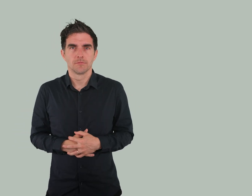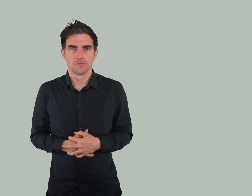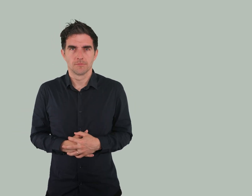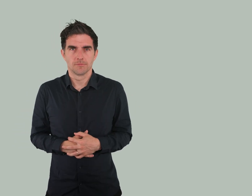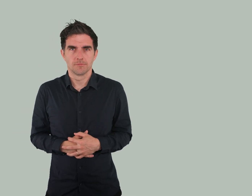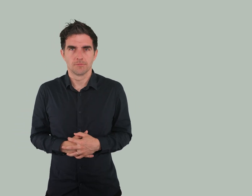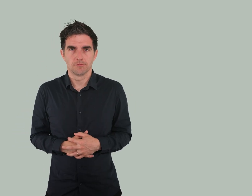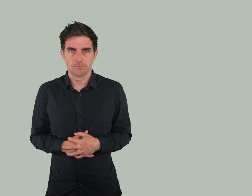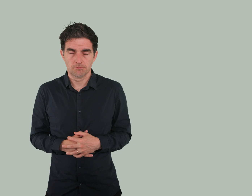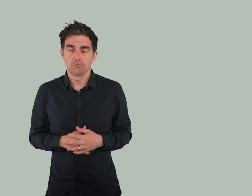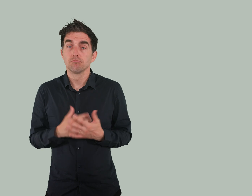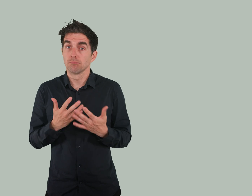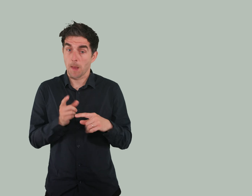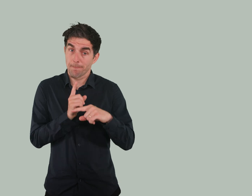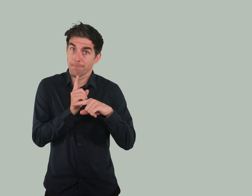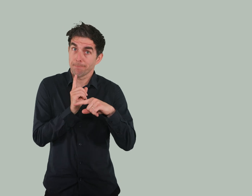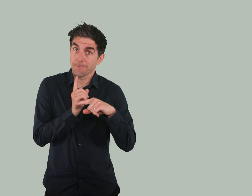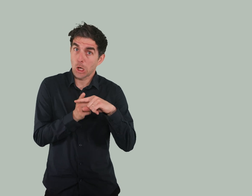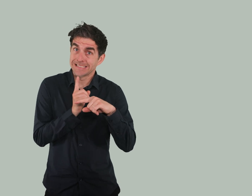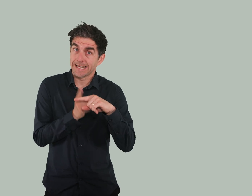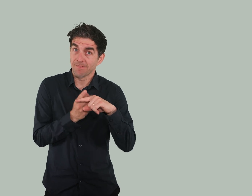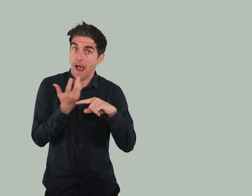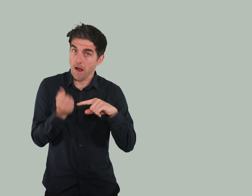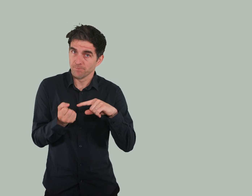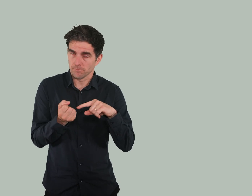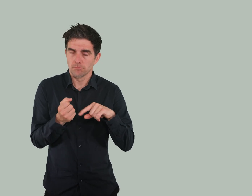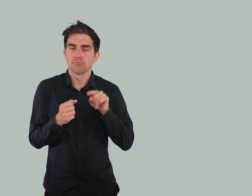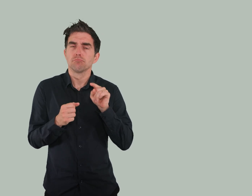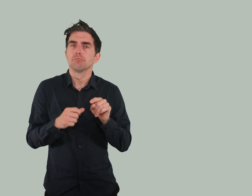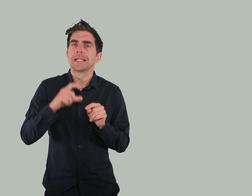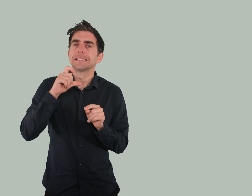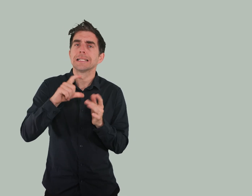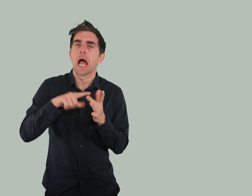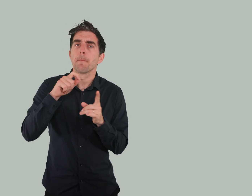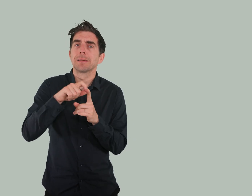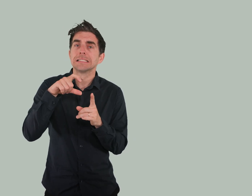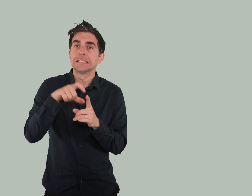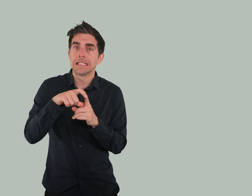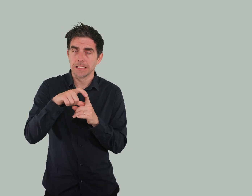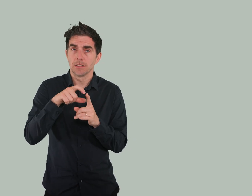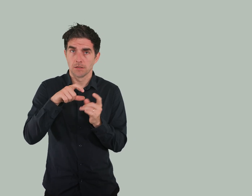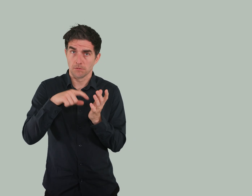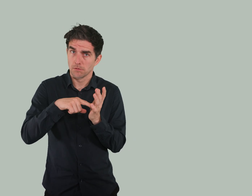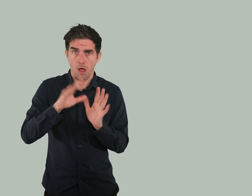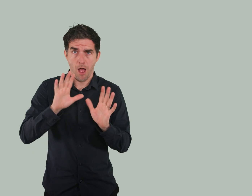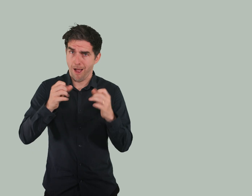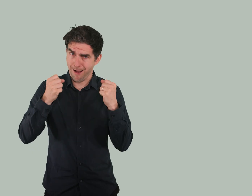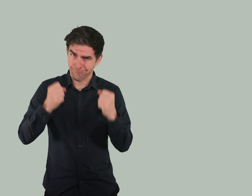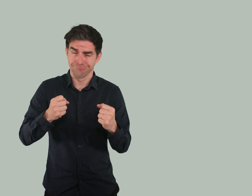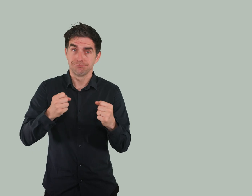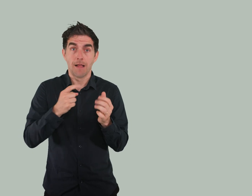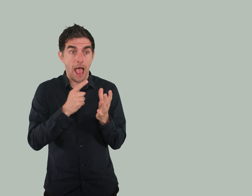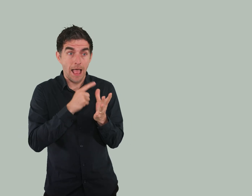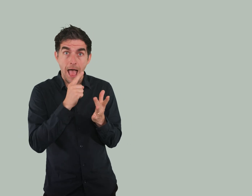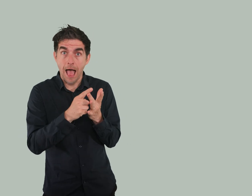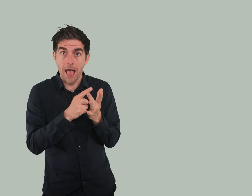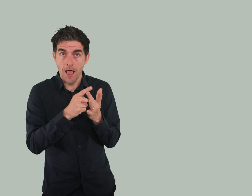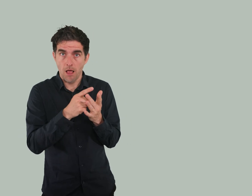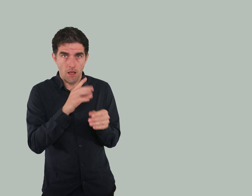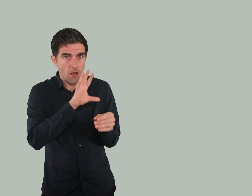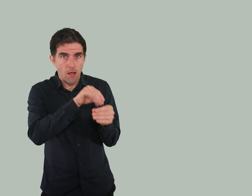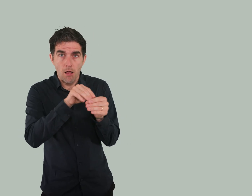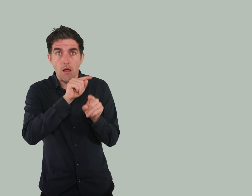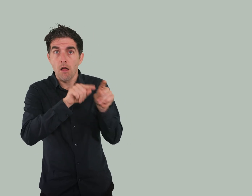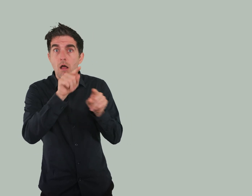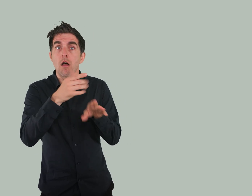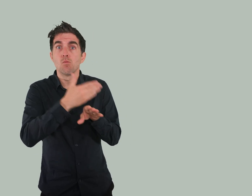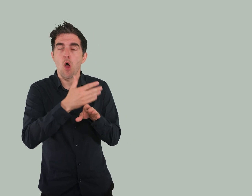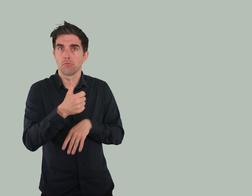273. On the positive side of the equation the CIPD argue that AI-driven tools